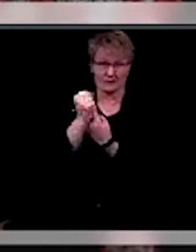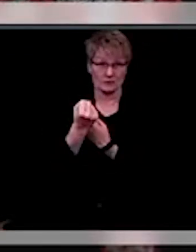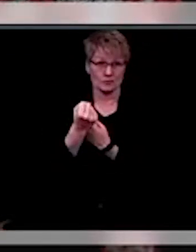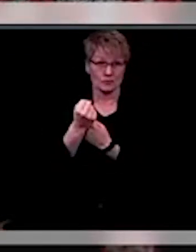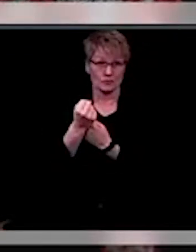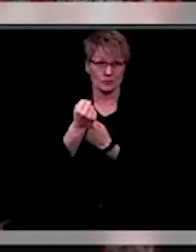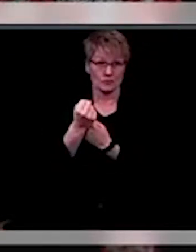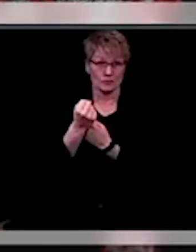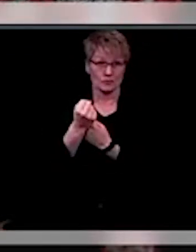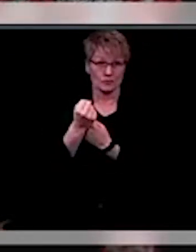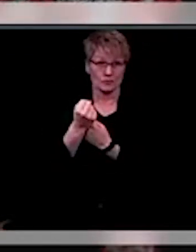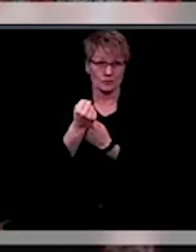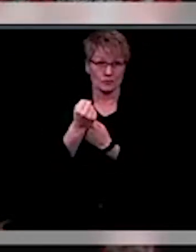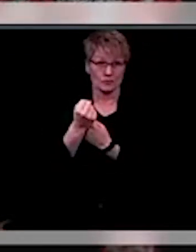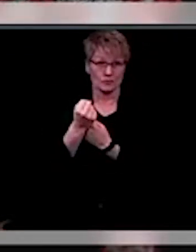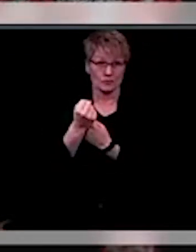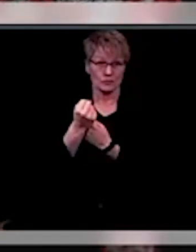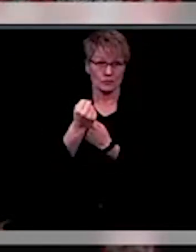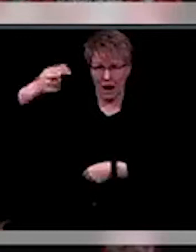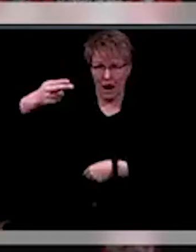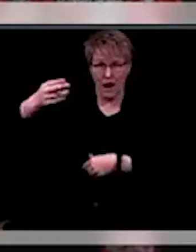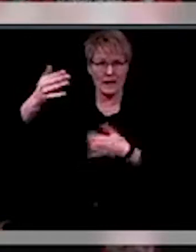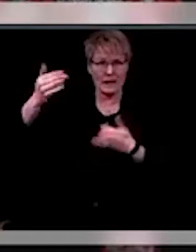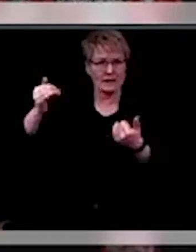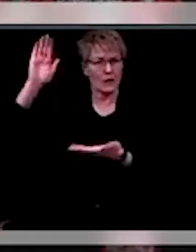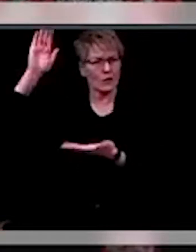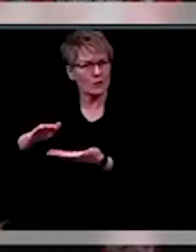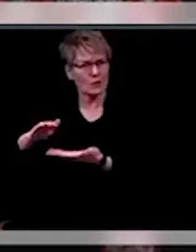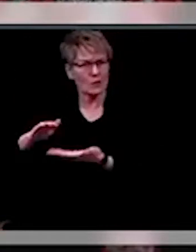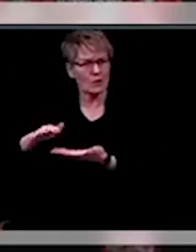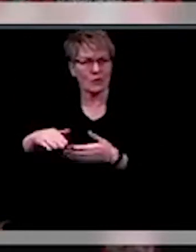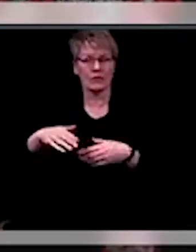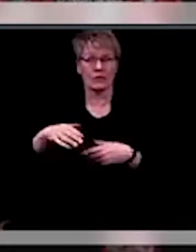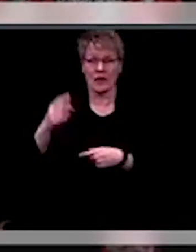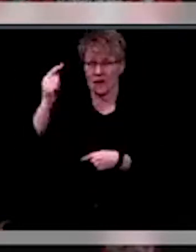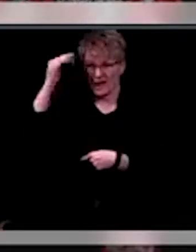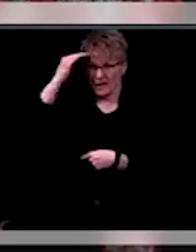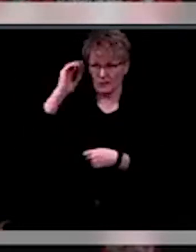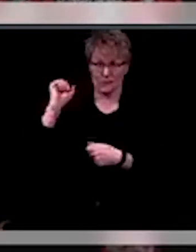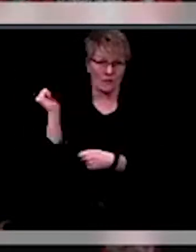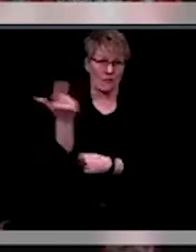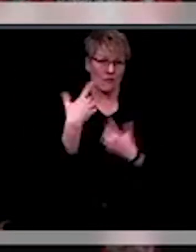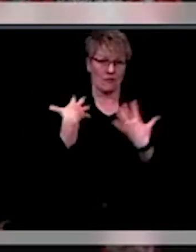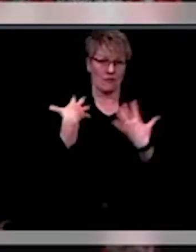best? Is there anything beyond? I know that the social distancing and wearing a mask and...but